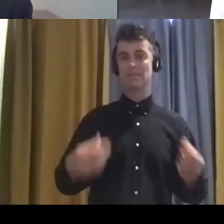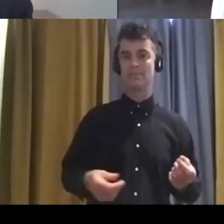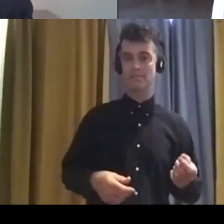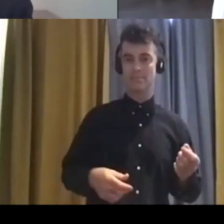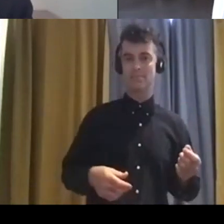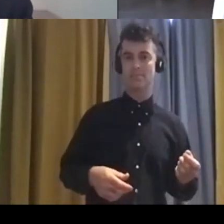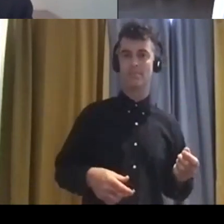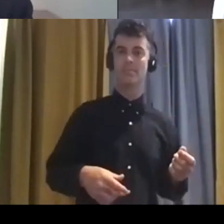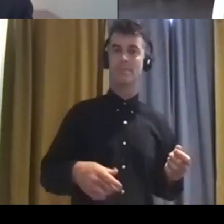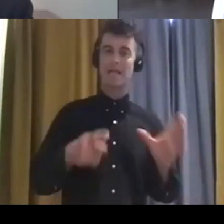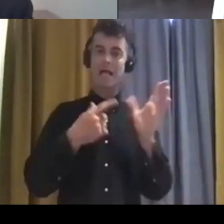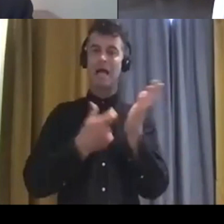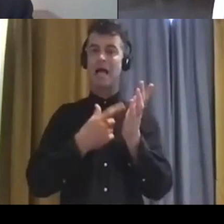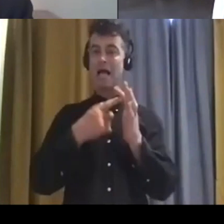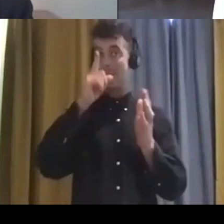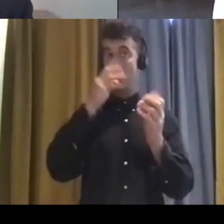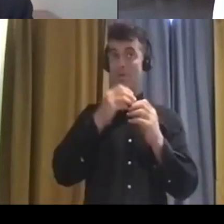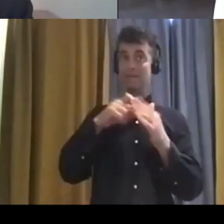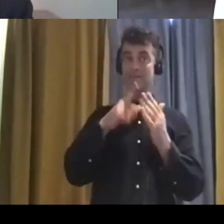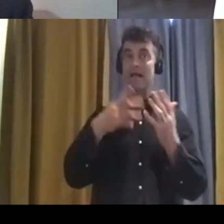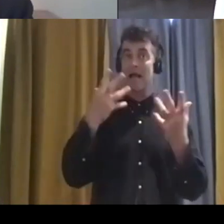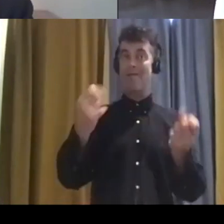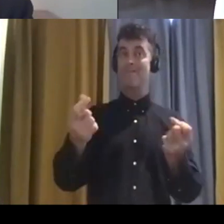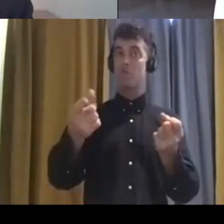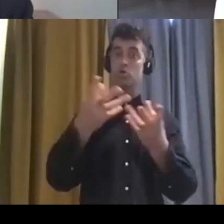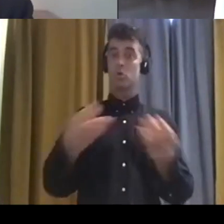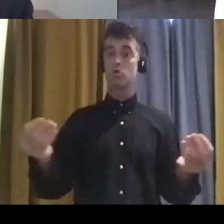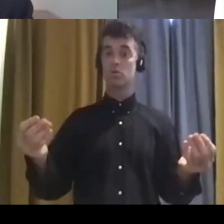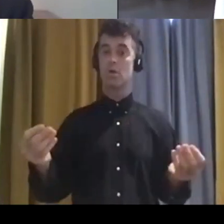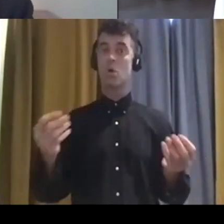that are people with a disability, that have the solution or have the problems that need